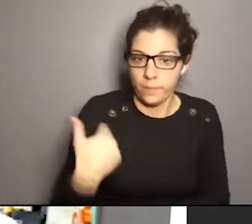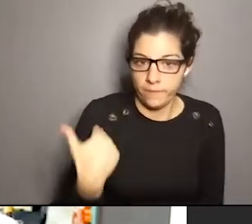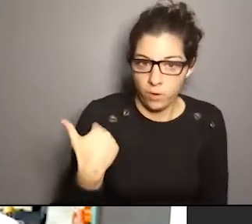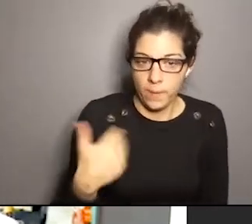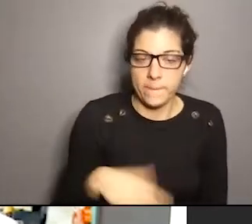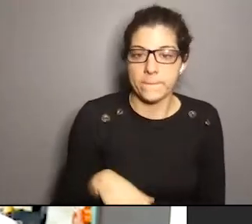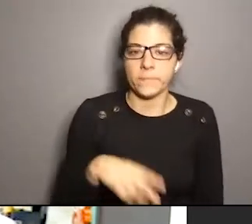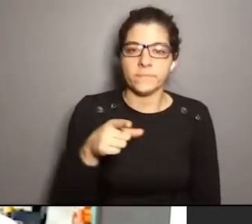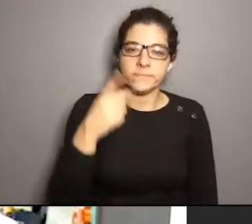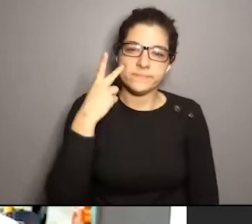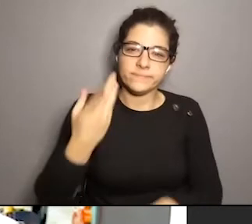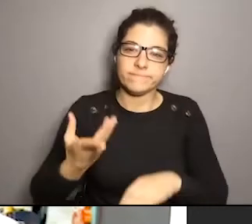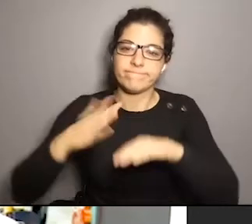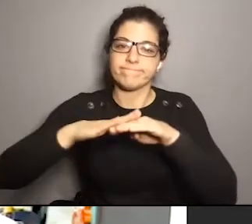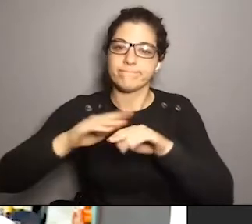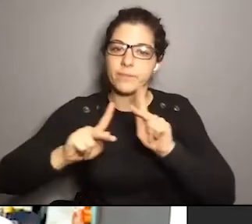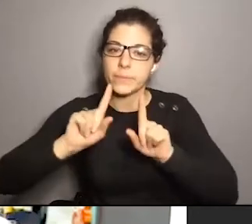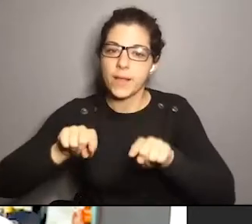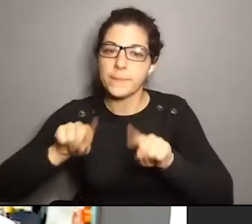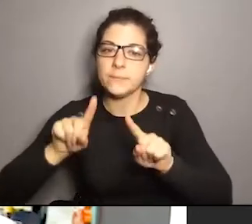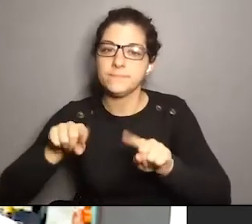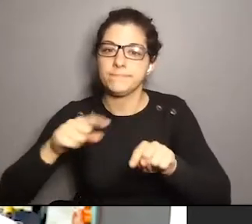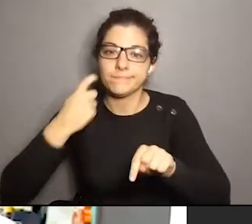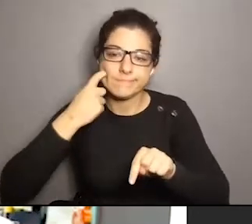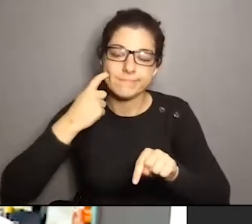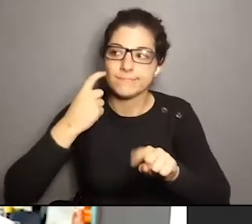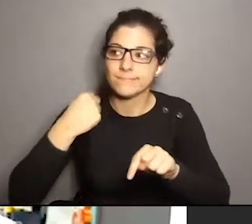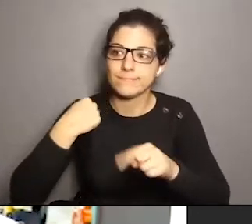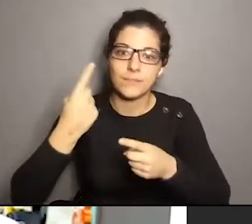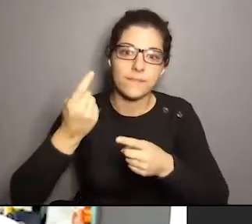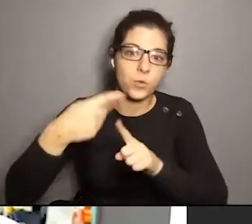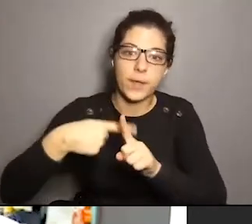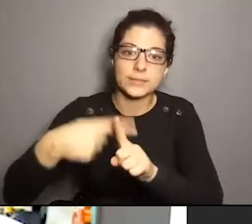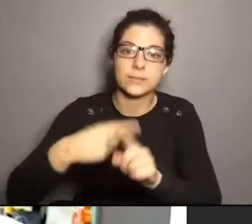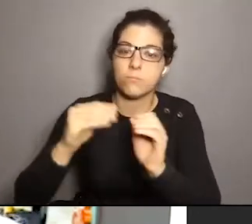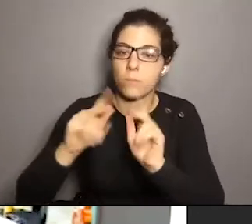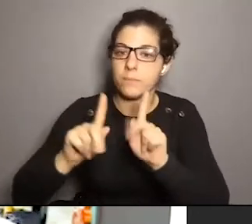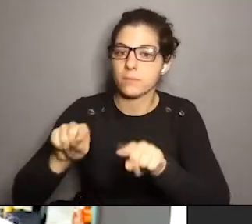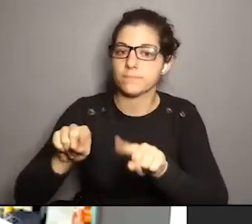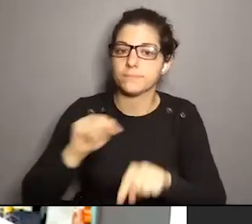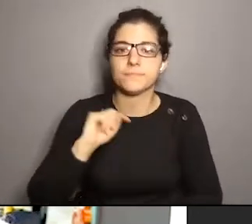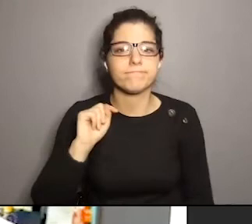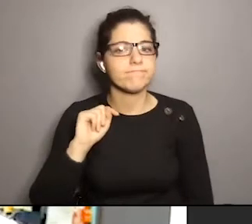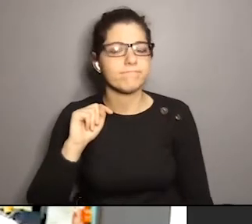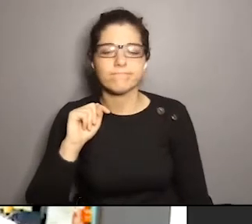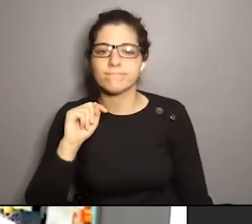Do you see an increase in people coming in as of late maybe in the last couple of months? Well, it's starting to pick up